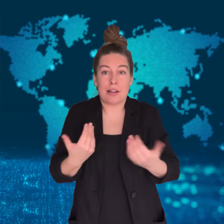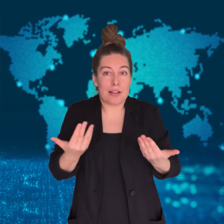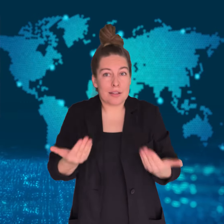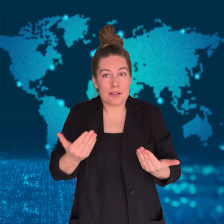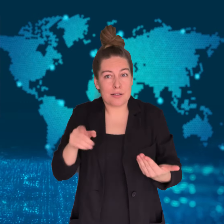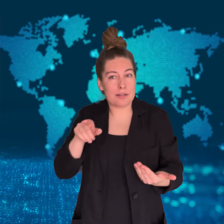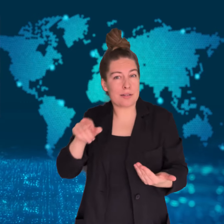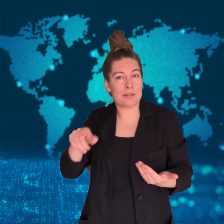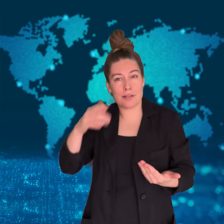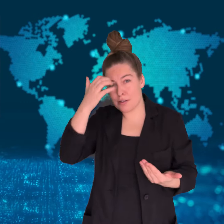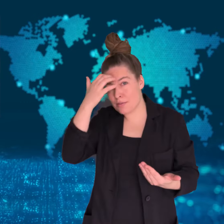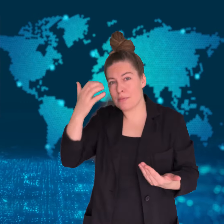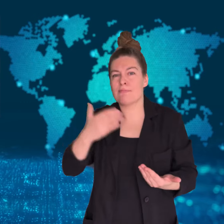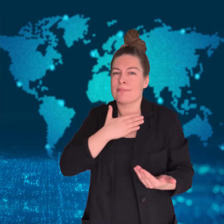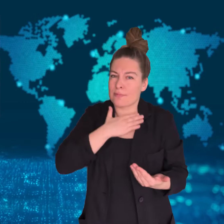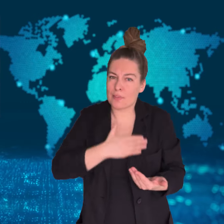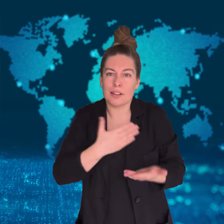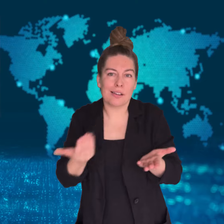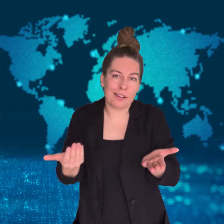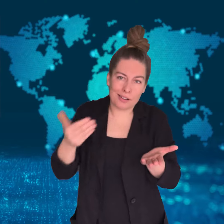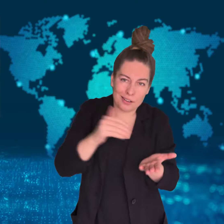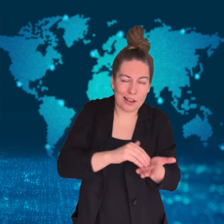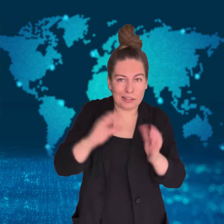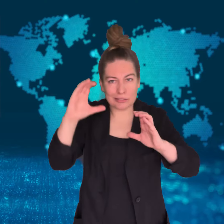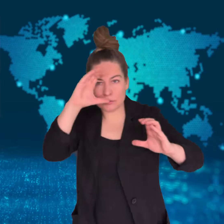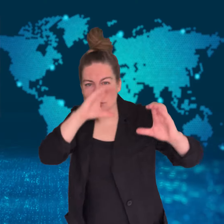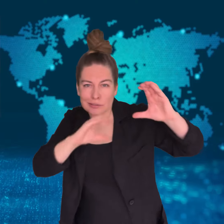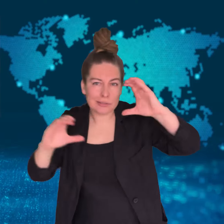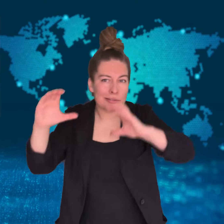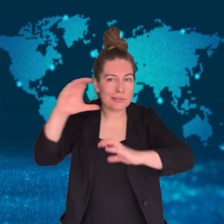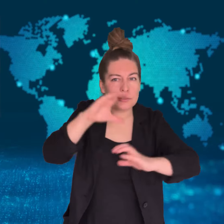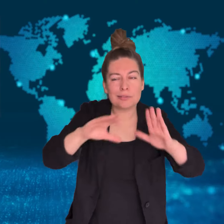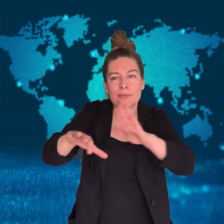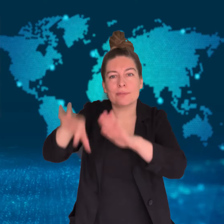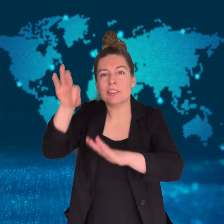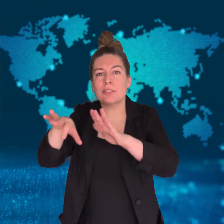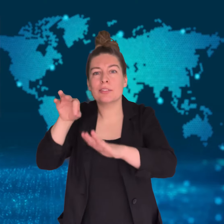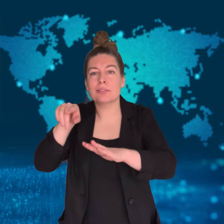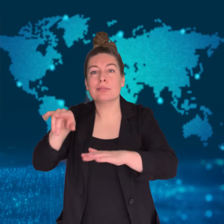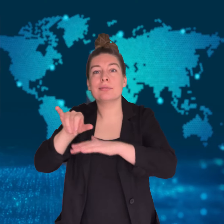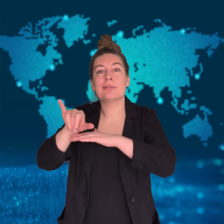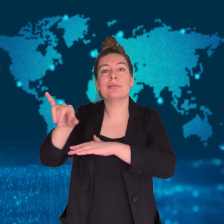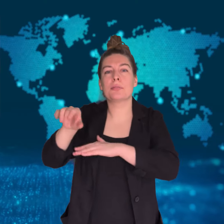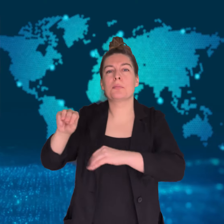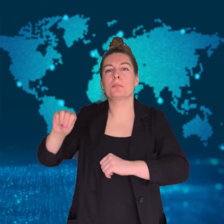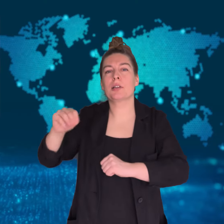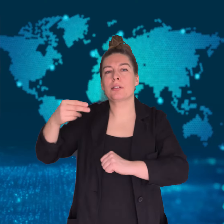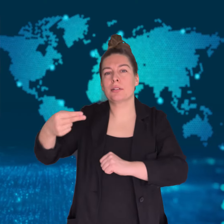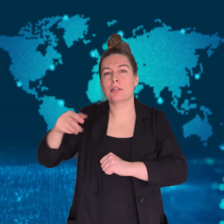the plane missing since there is a renewed urgency to find the plane.